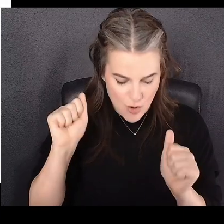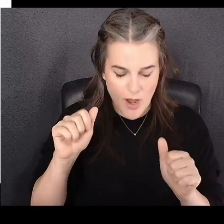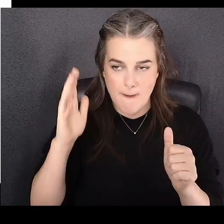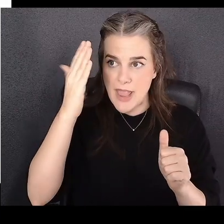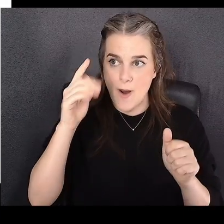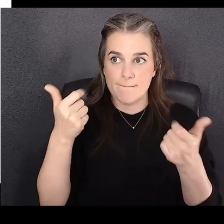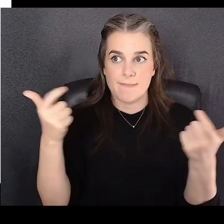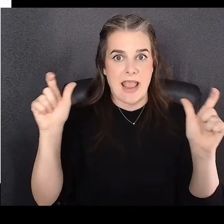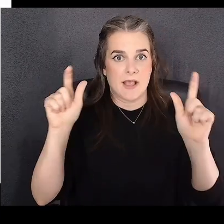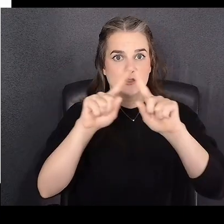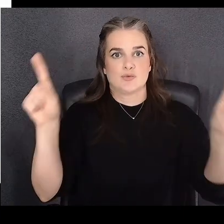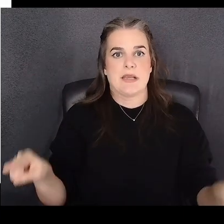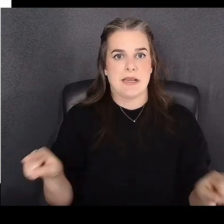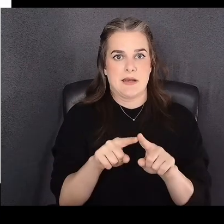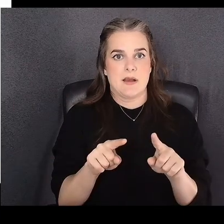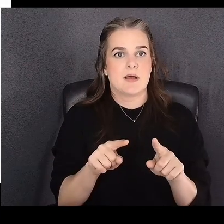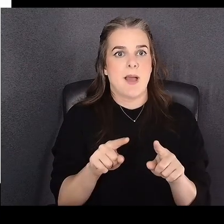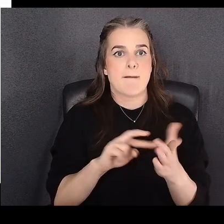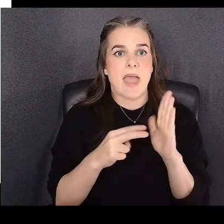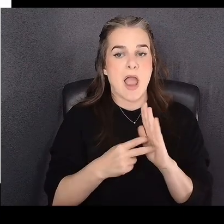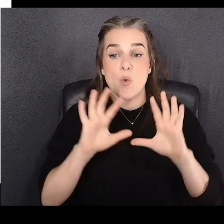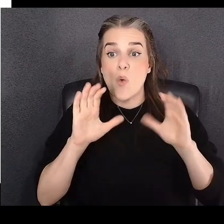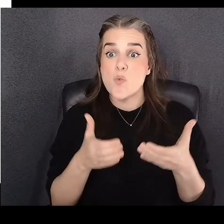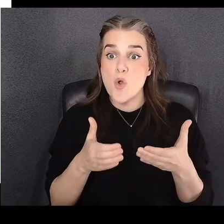really invited a group effort in engaging in the game.